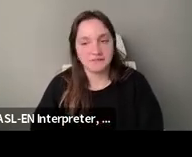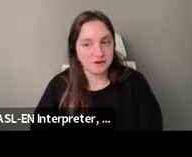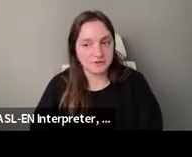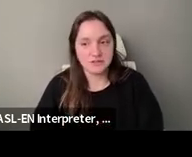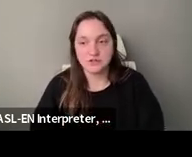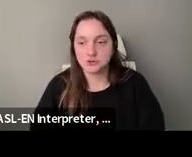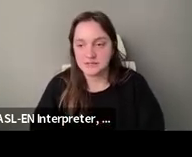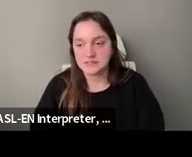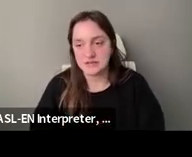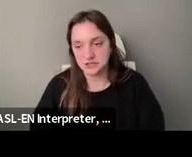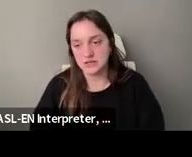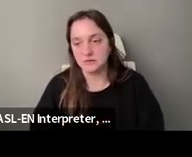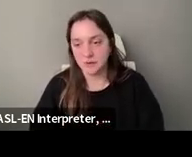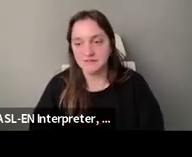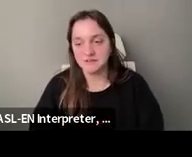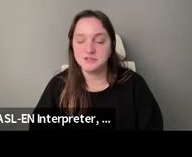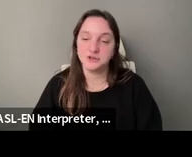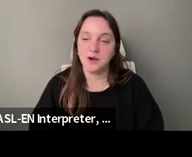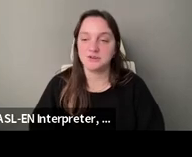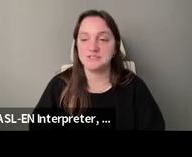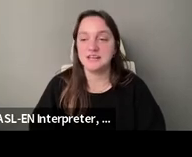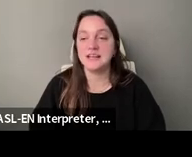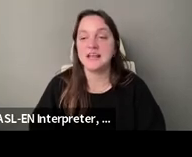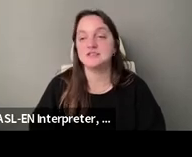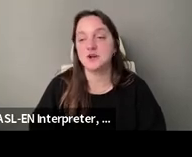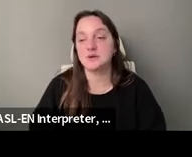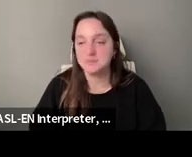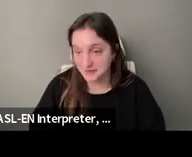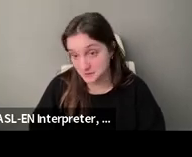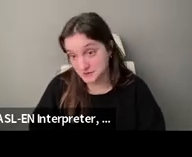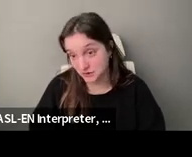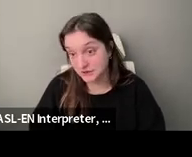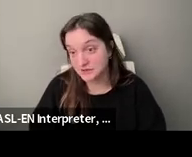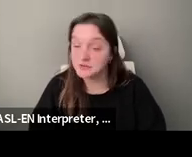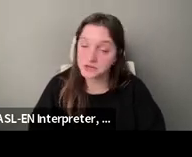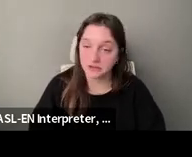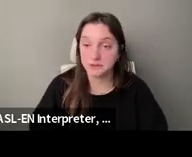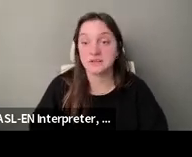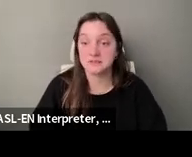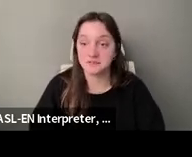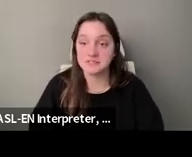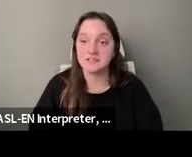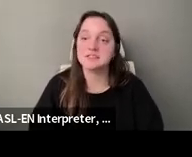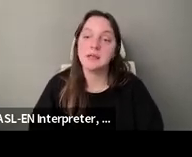trust that she arrived to the understanding, and so CPS was called in, child protective services.